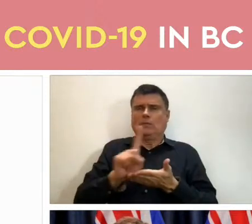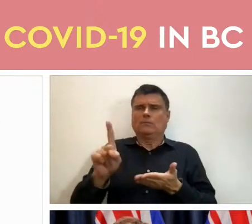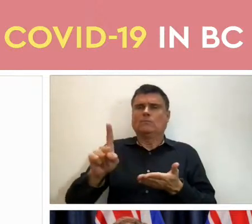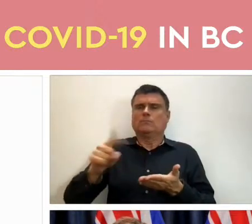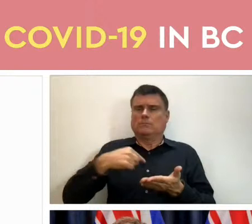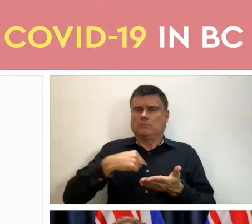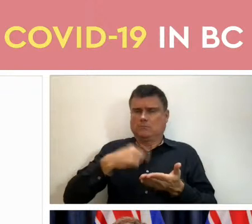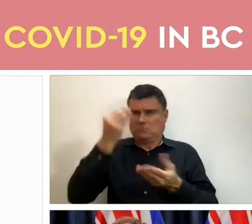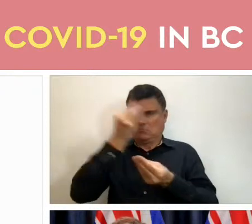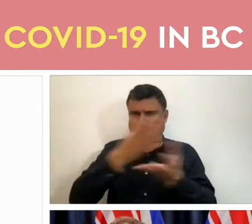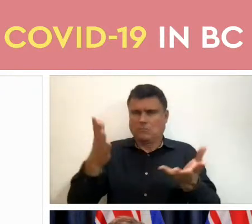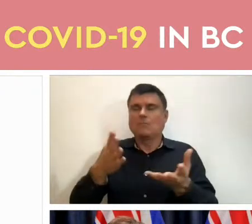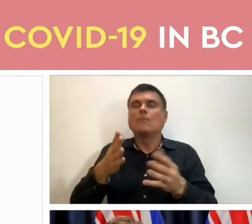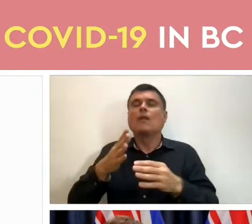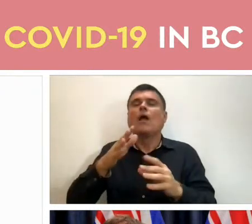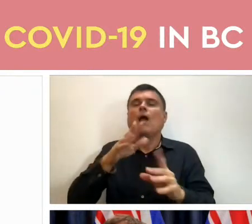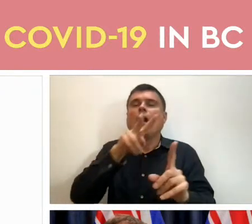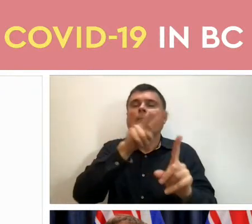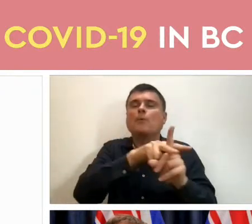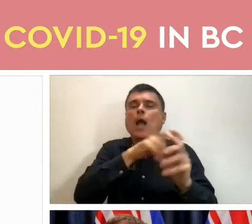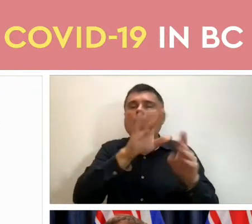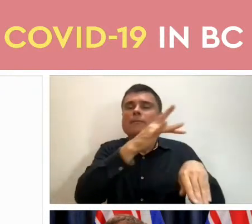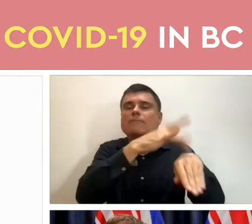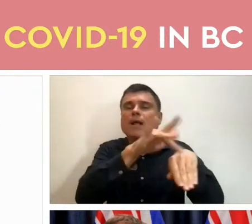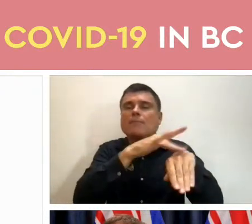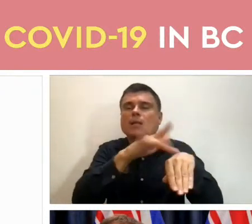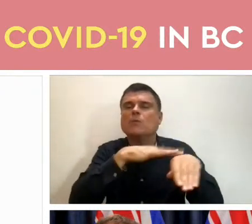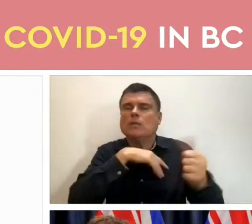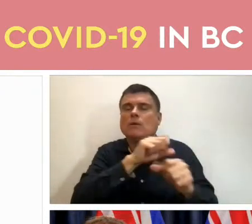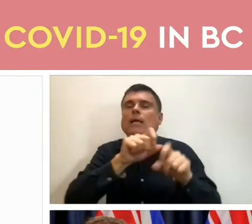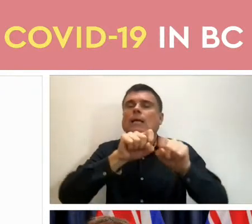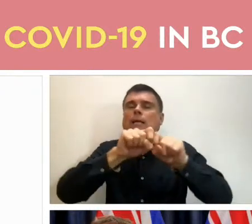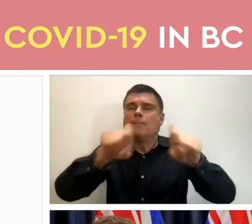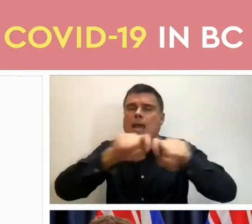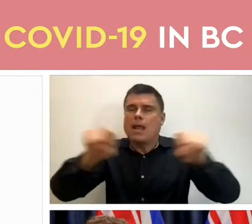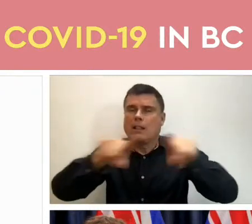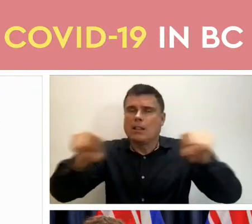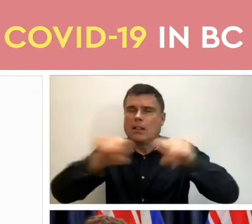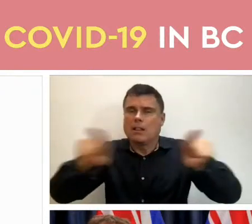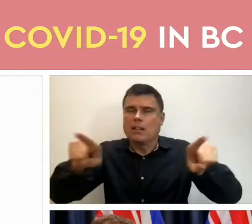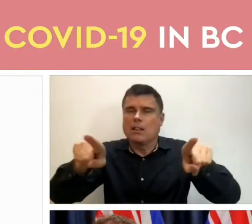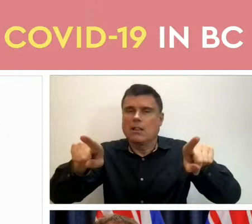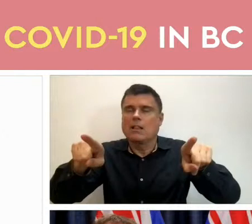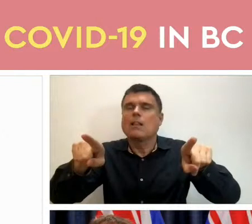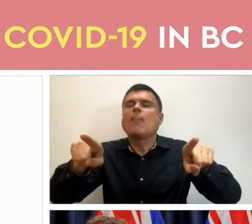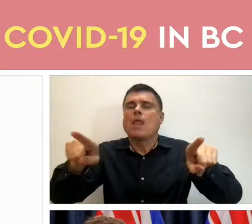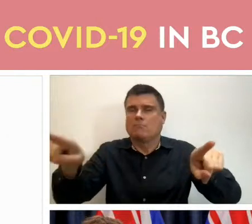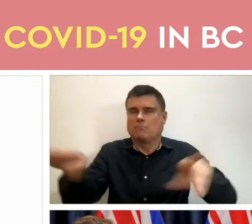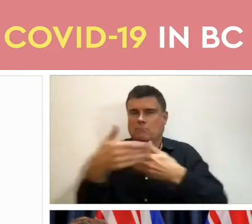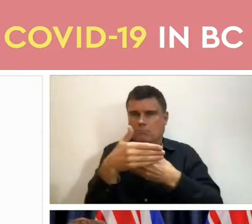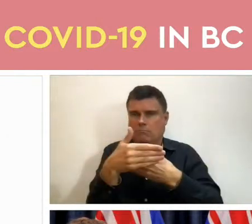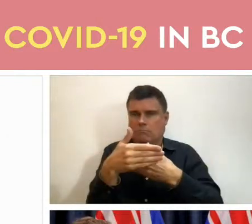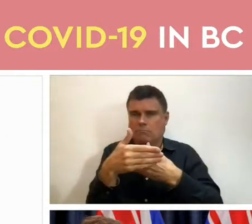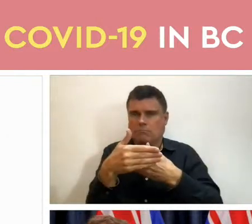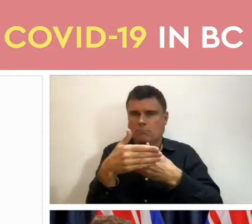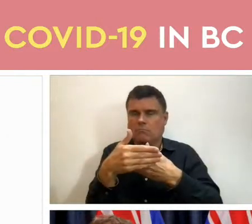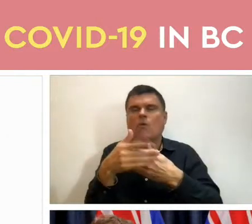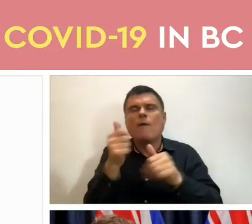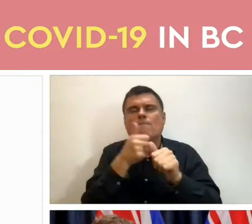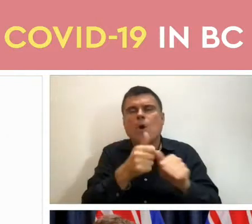And so we go through category by category so we are not offering appointments to more people in